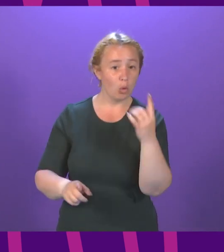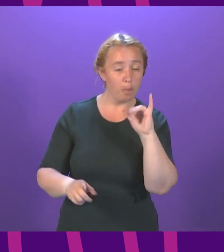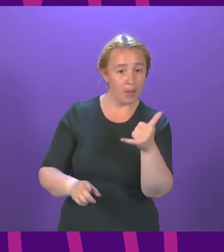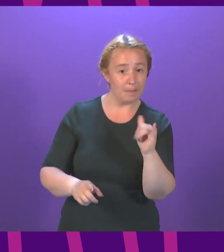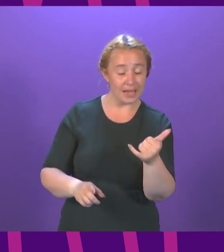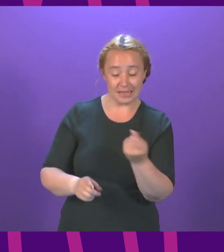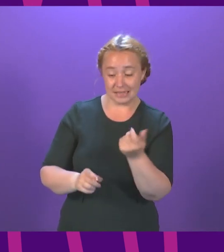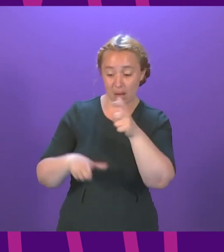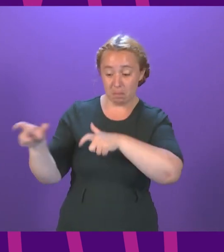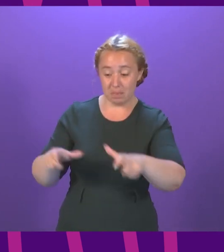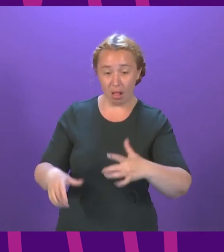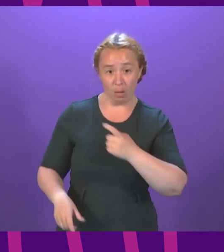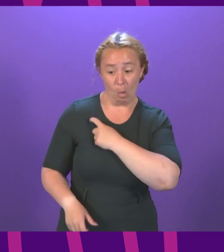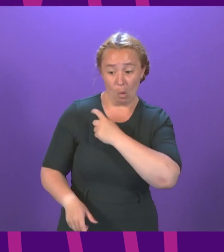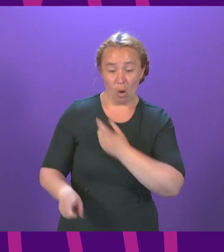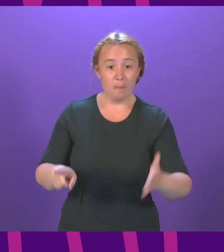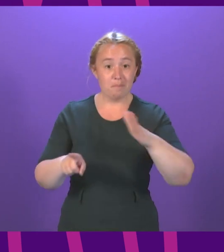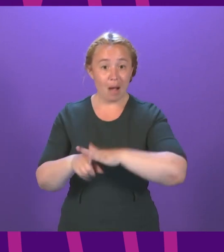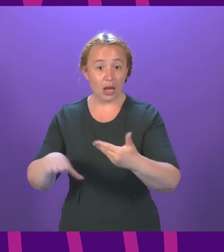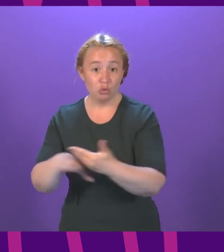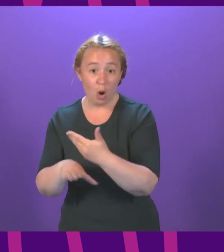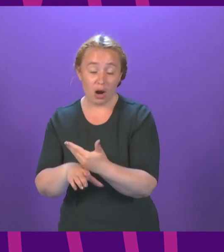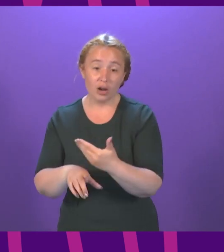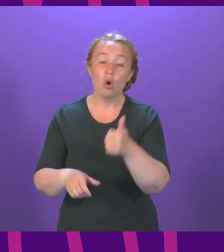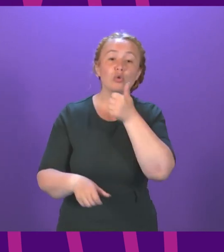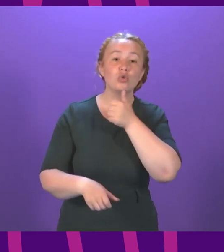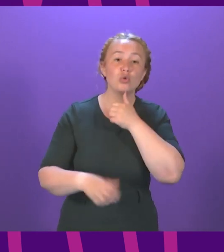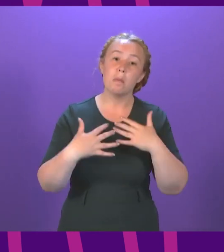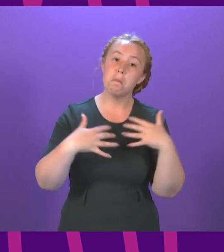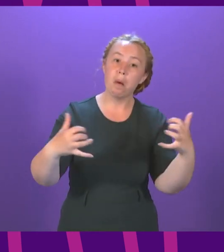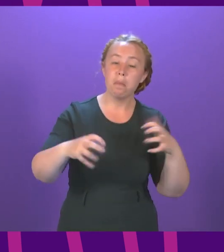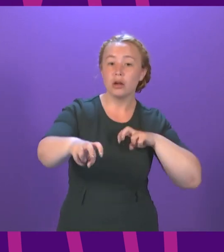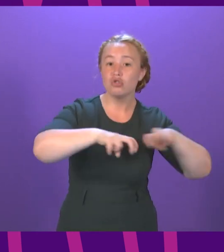returning to work or using public transport, for example.